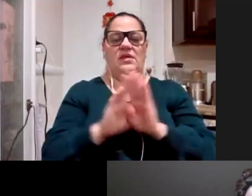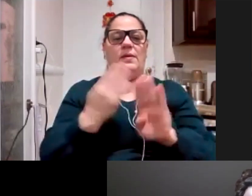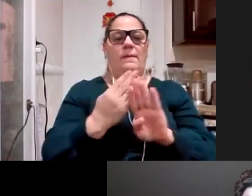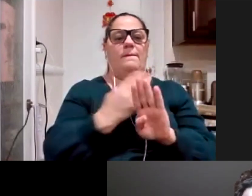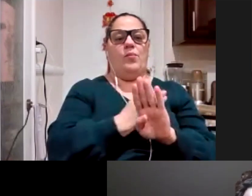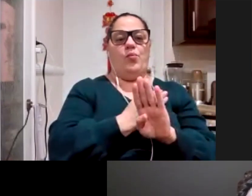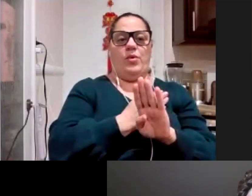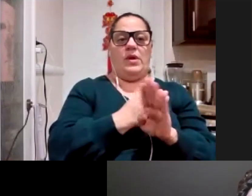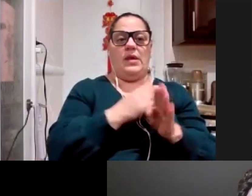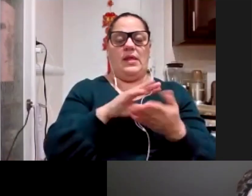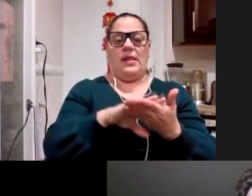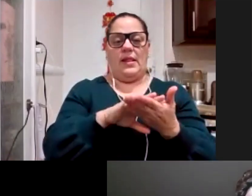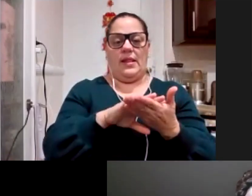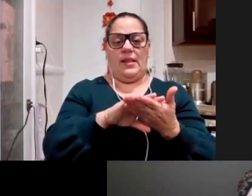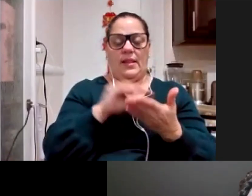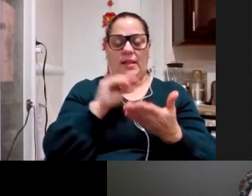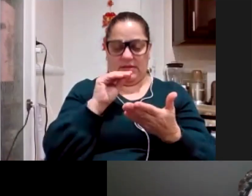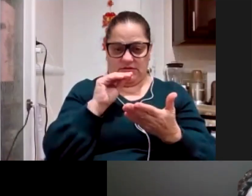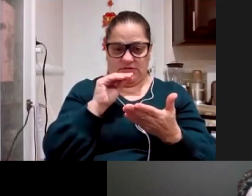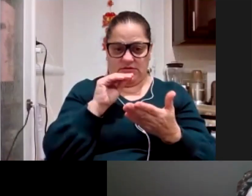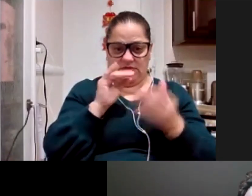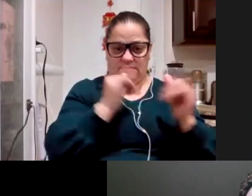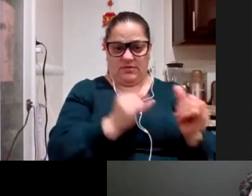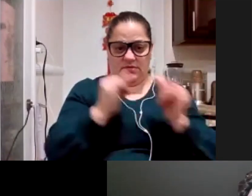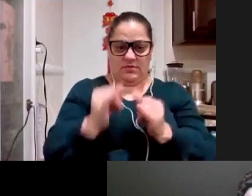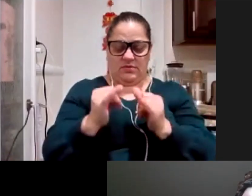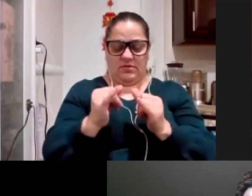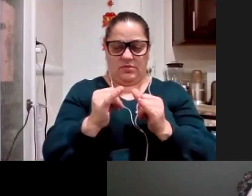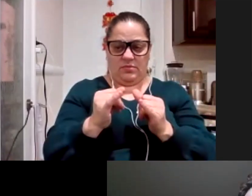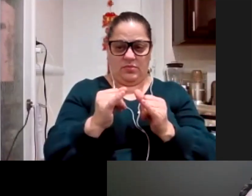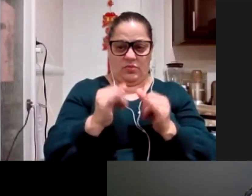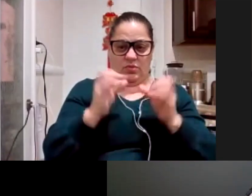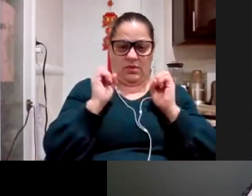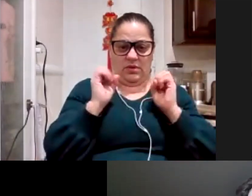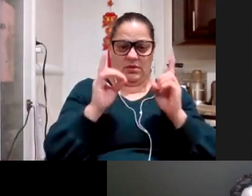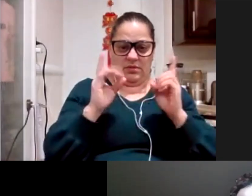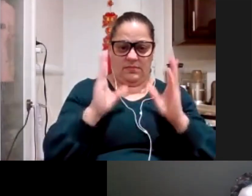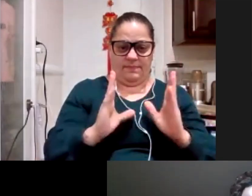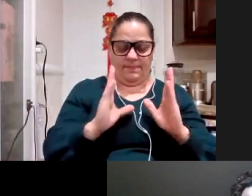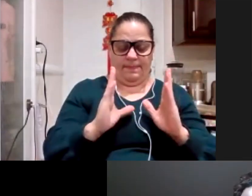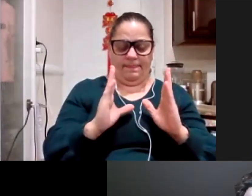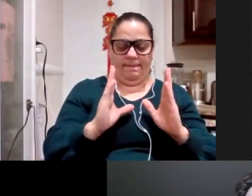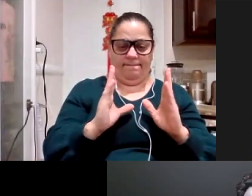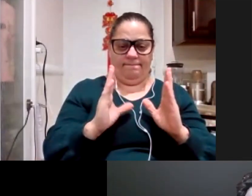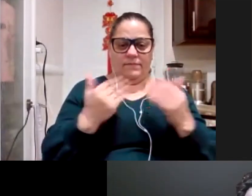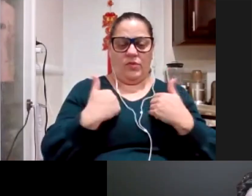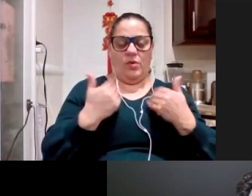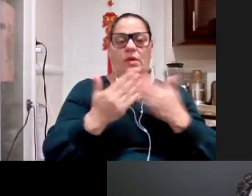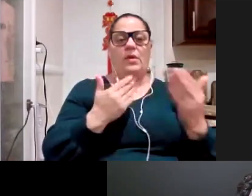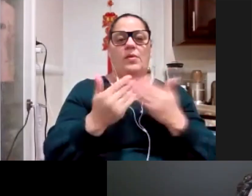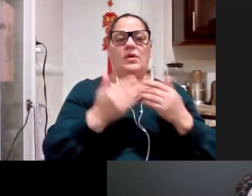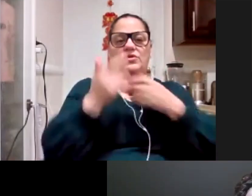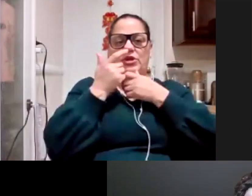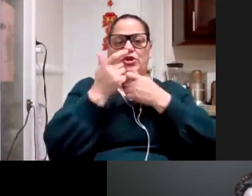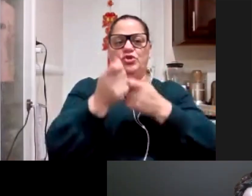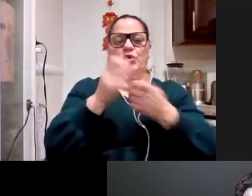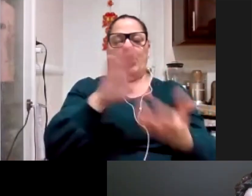um individuals so professors scholars ac academics um anybody that's interested in just bringing a